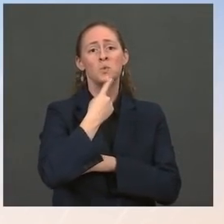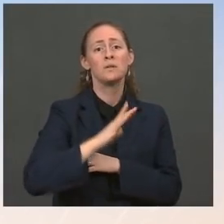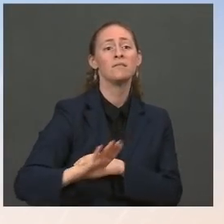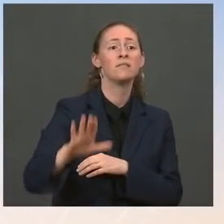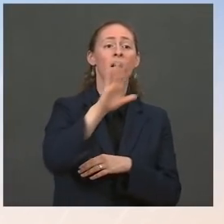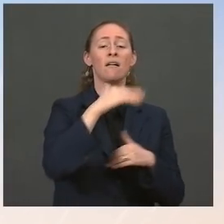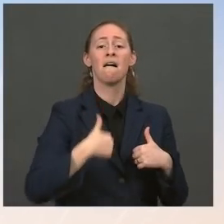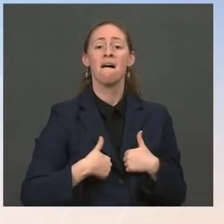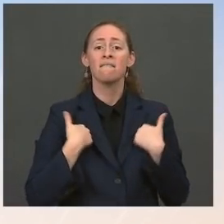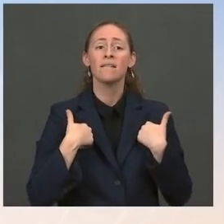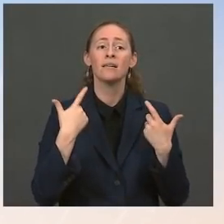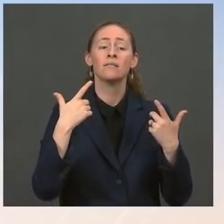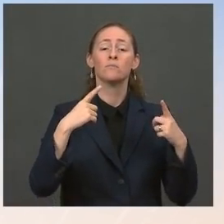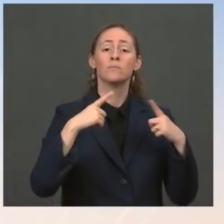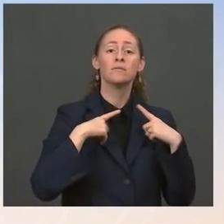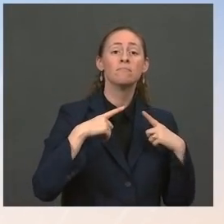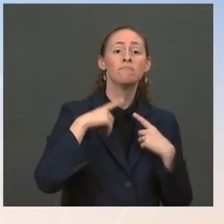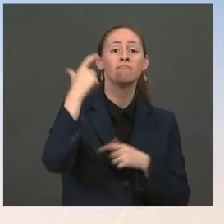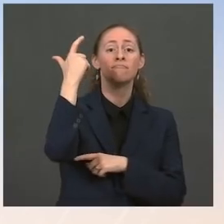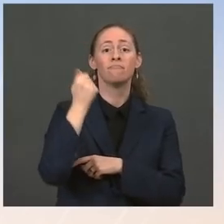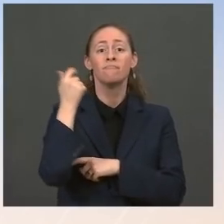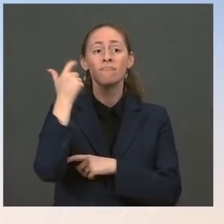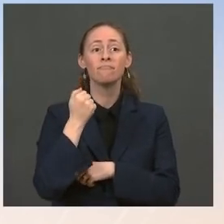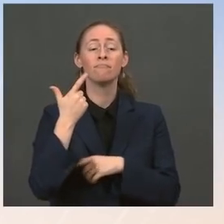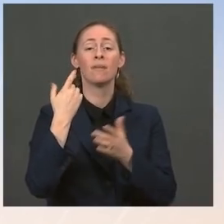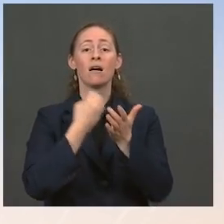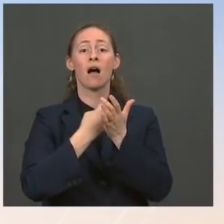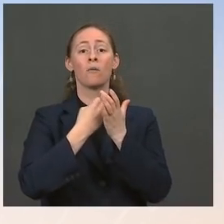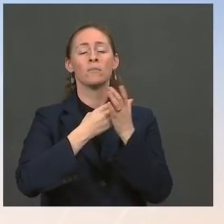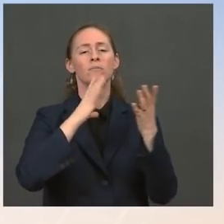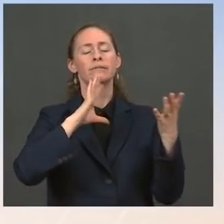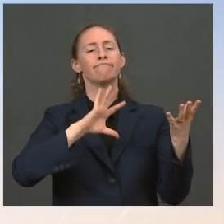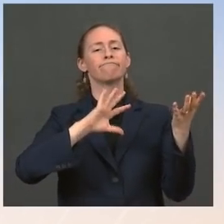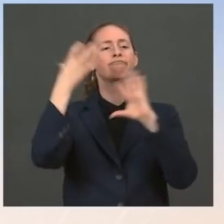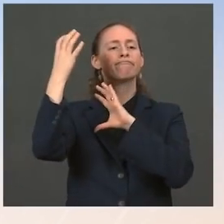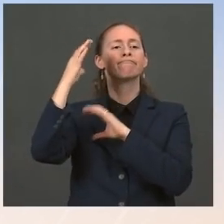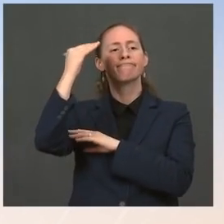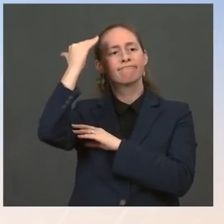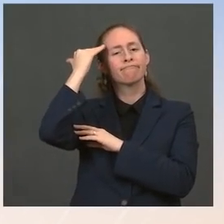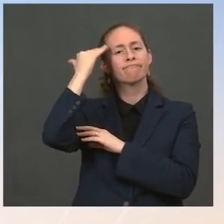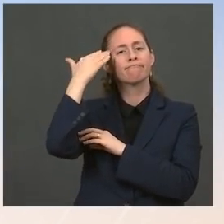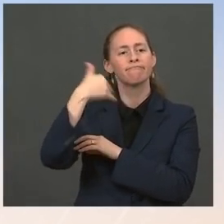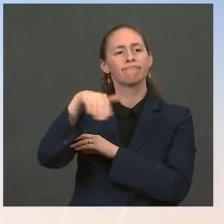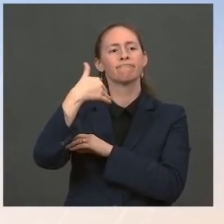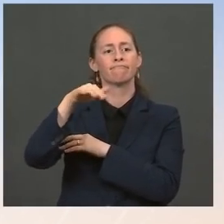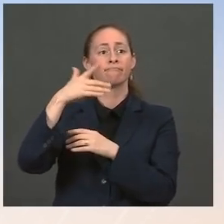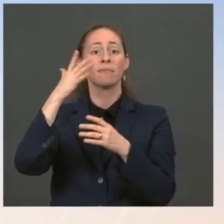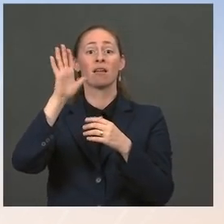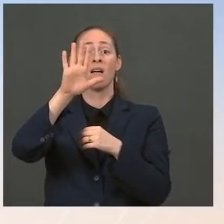their economic security being at risk. That could mean all sorts of things, to your point about people's economic security,